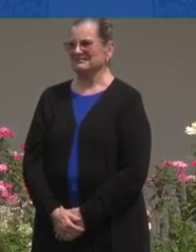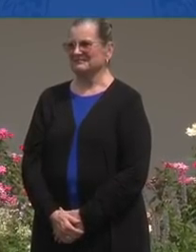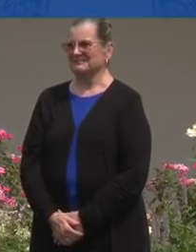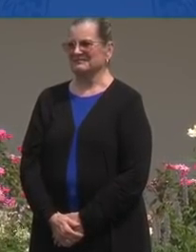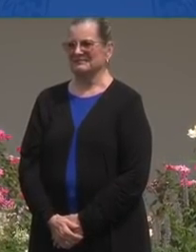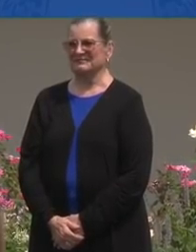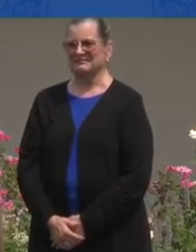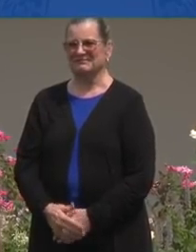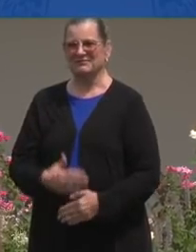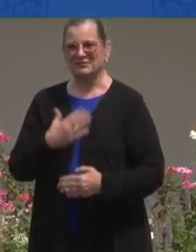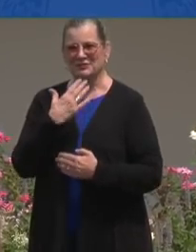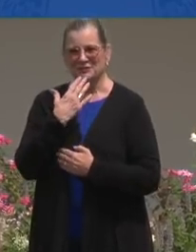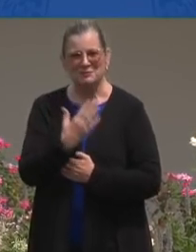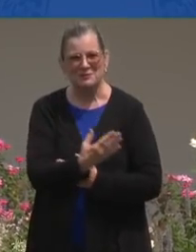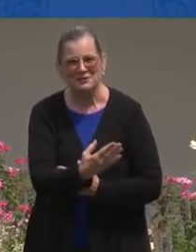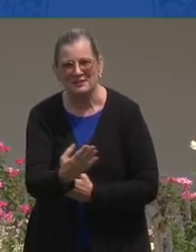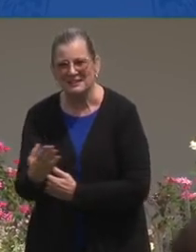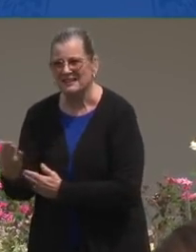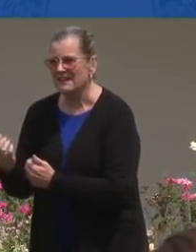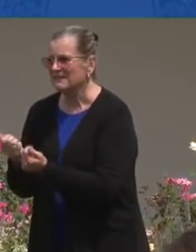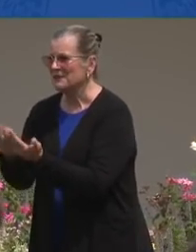The Vice President: Good morning, everyone. Please have a seat. Good morning.